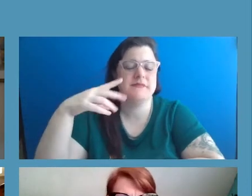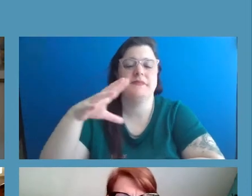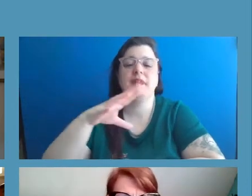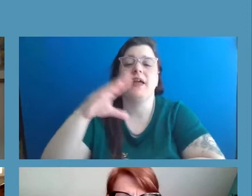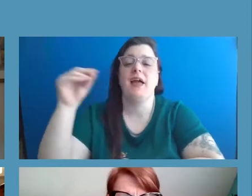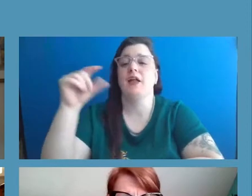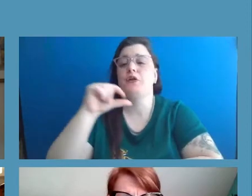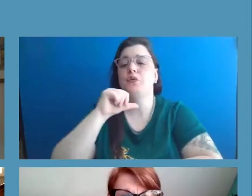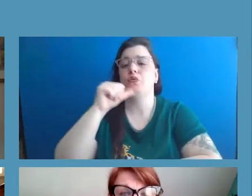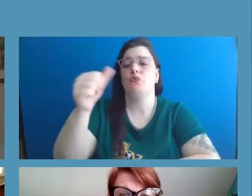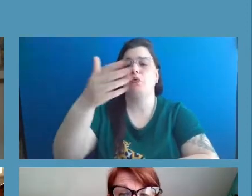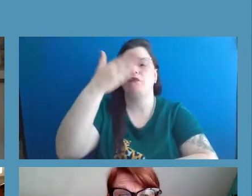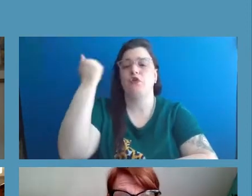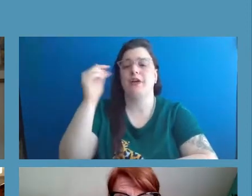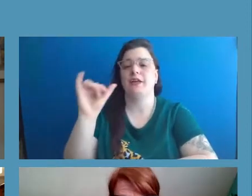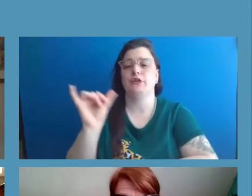Thank you, Katy, Meredith?